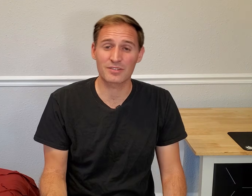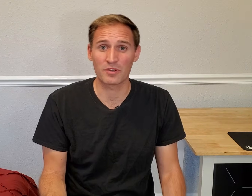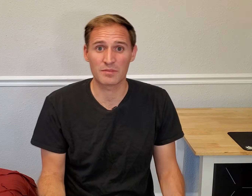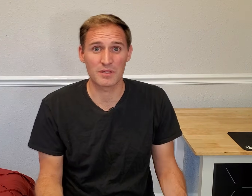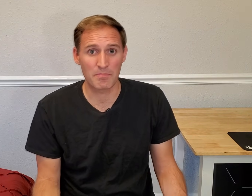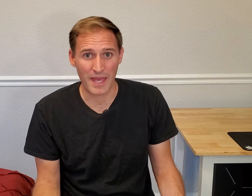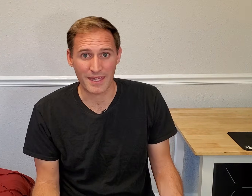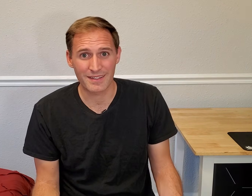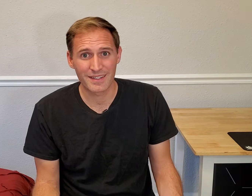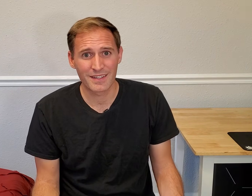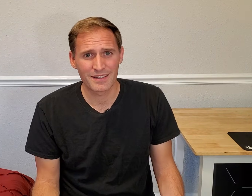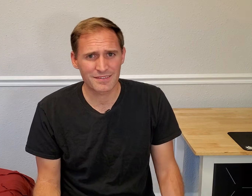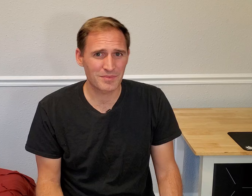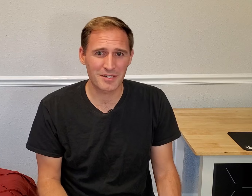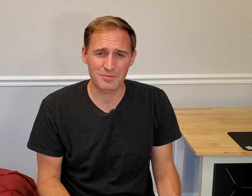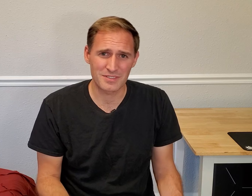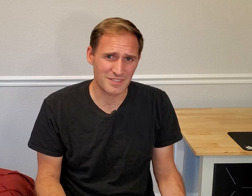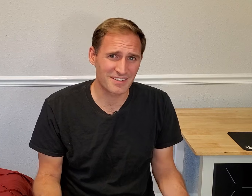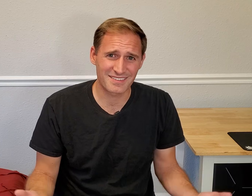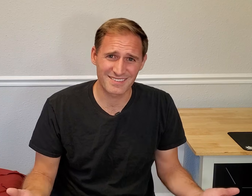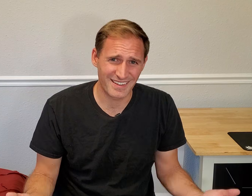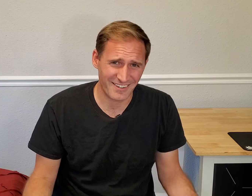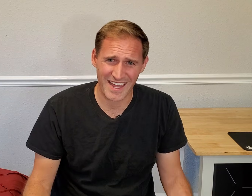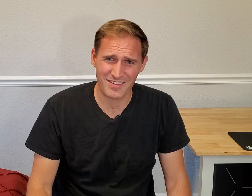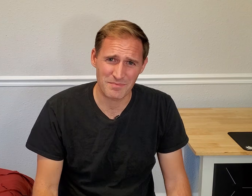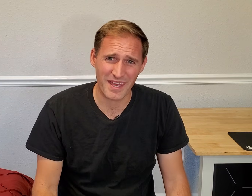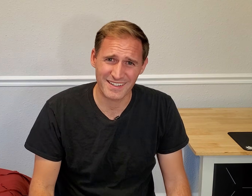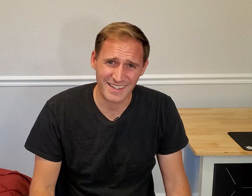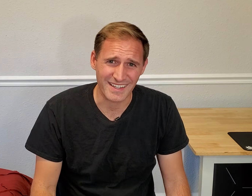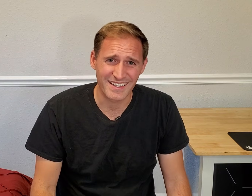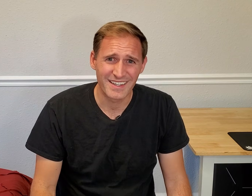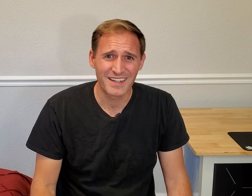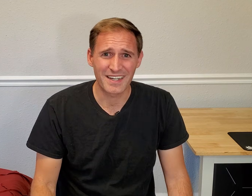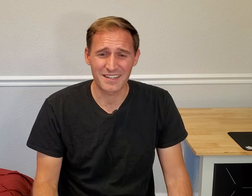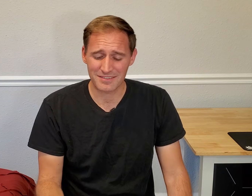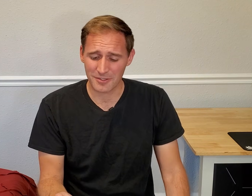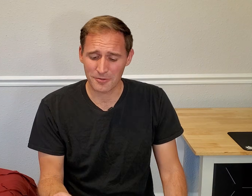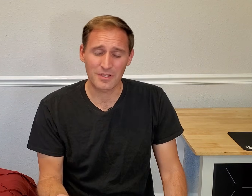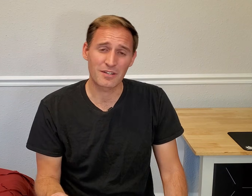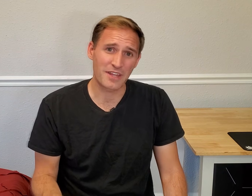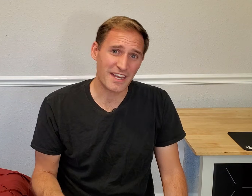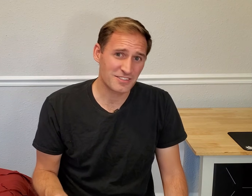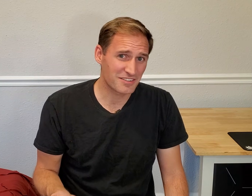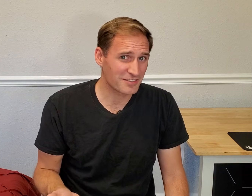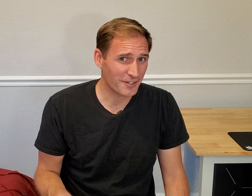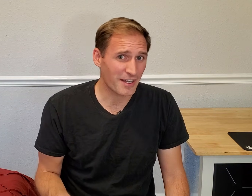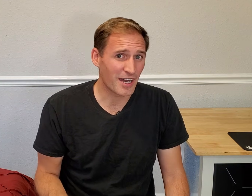is going to be 'bad'. Sometimes we just are having a bad day, so it'll actually start